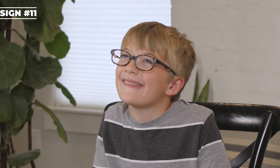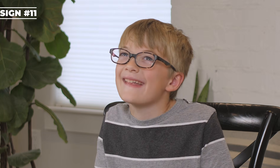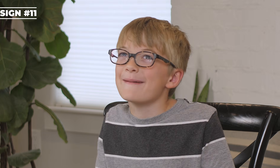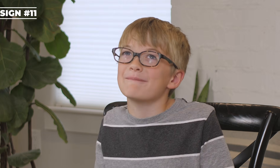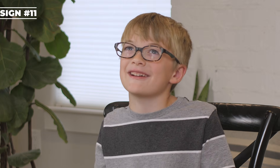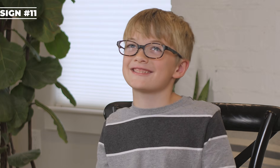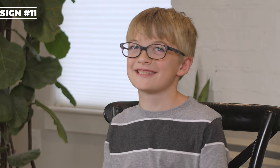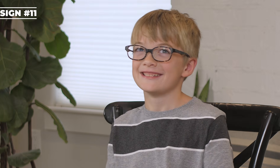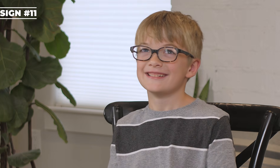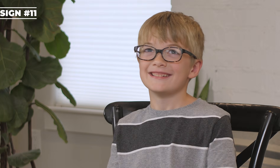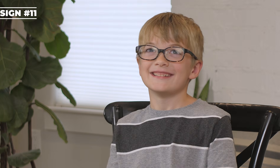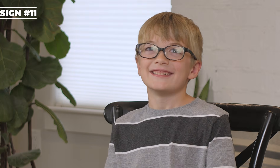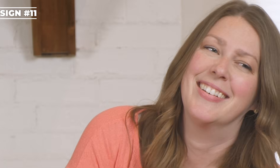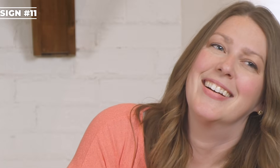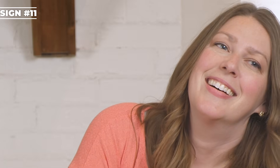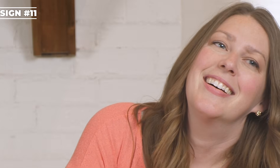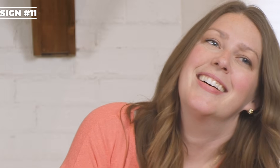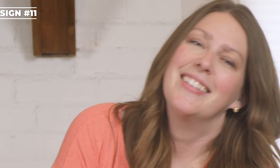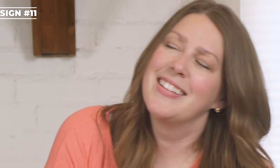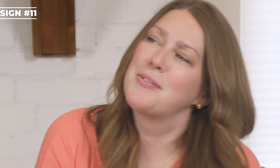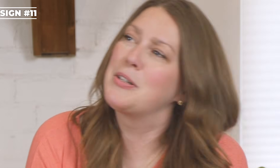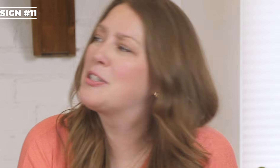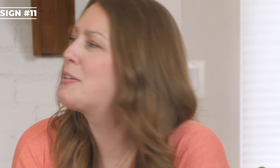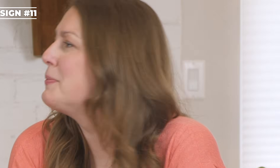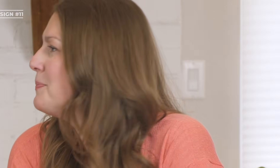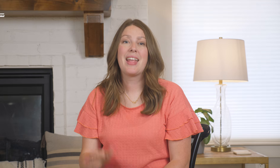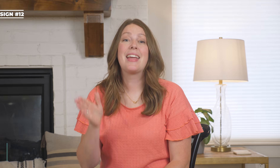Not much. That's pretty true.